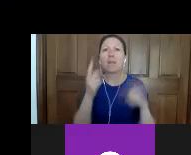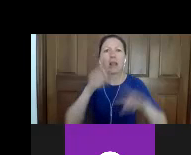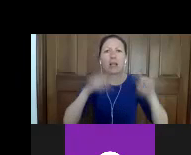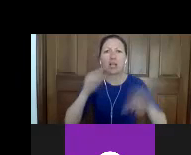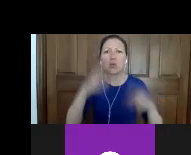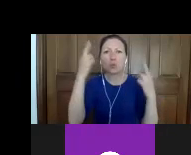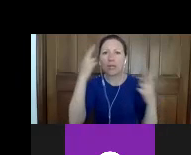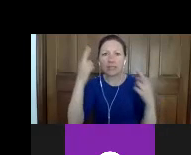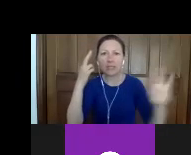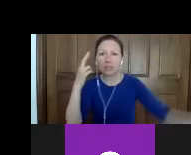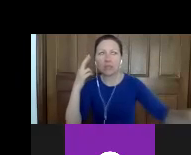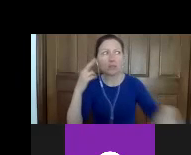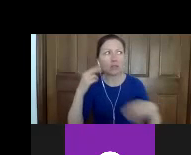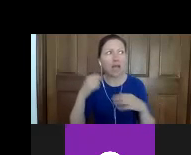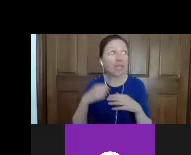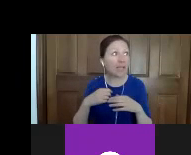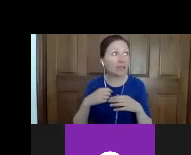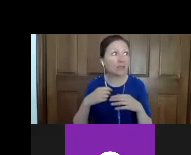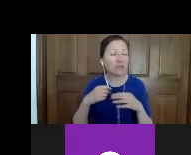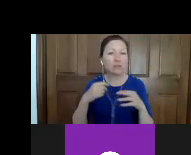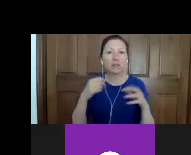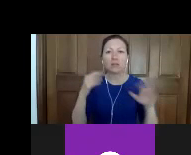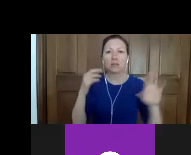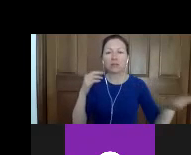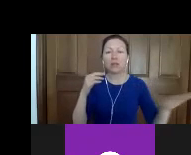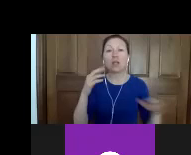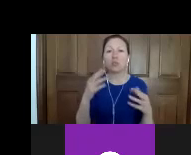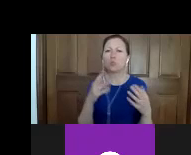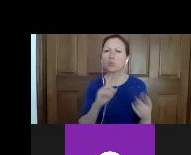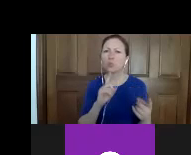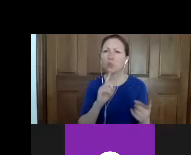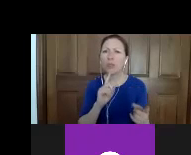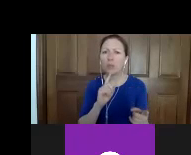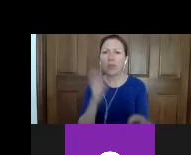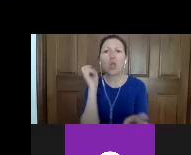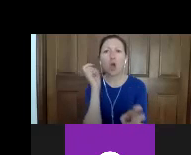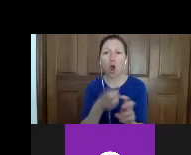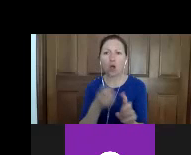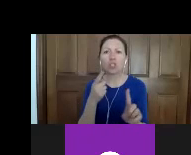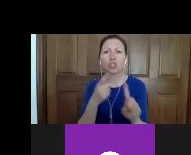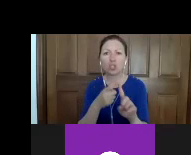they may still not get asked. It is hard to tell. So our advice would be wait until you